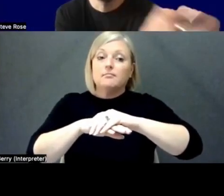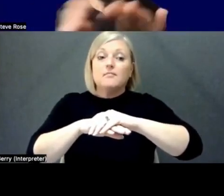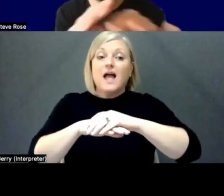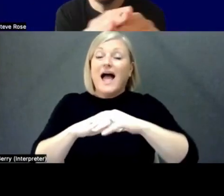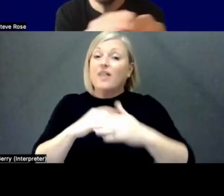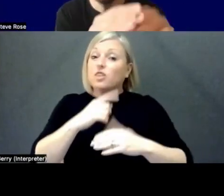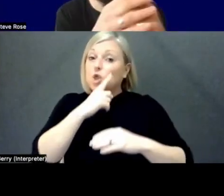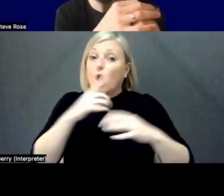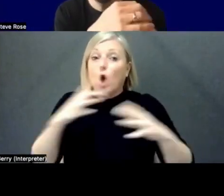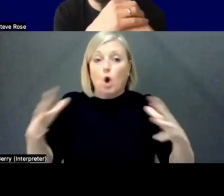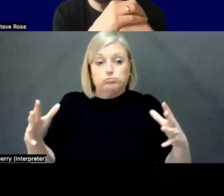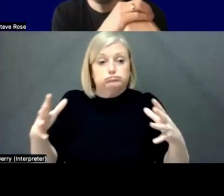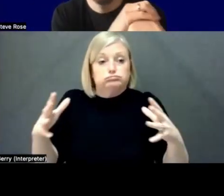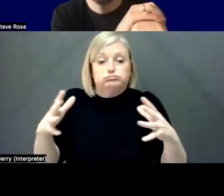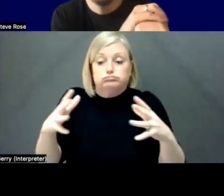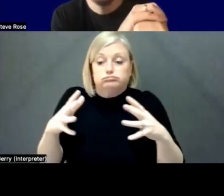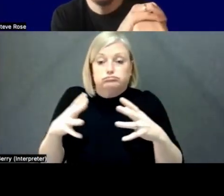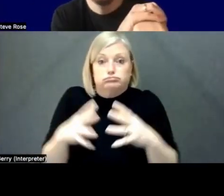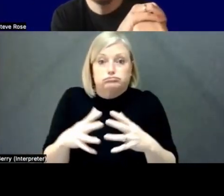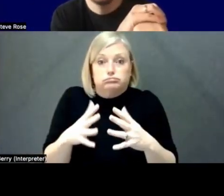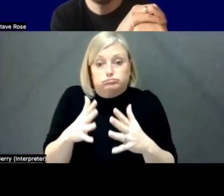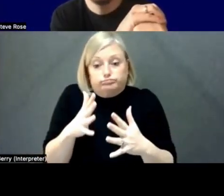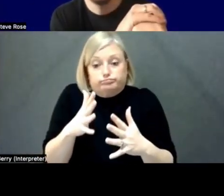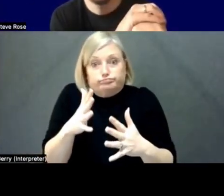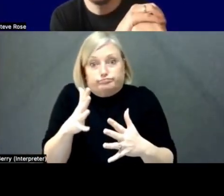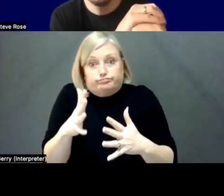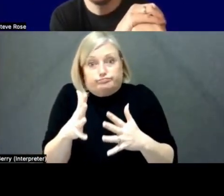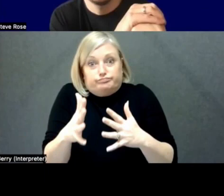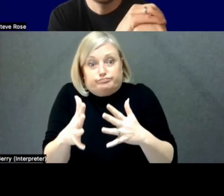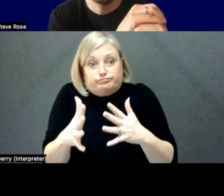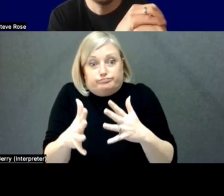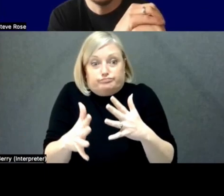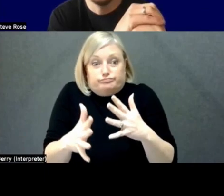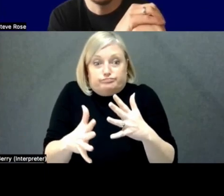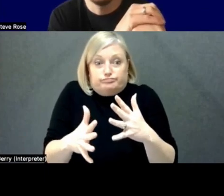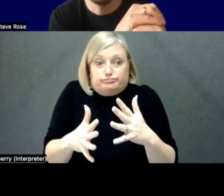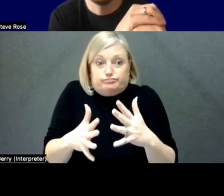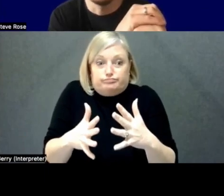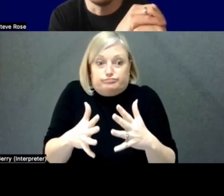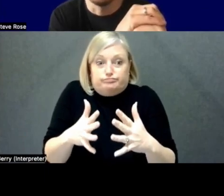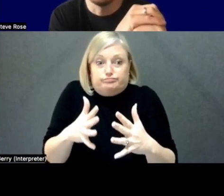We know these hands do something and that's how I get what I want more of.